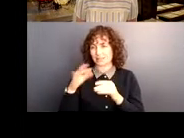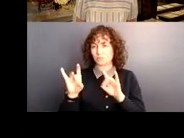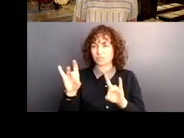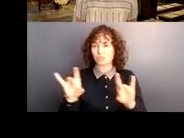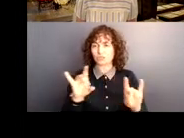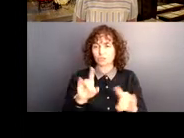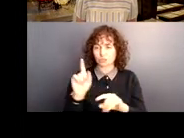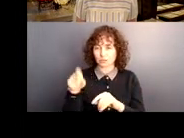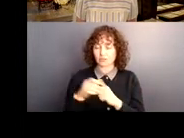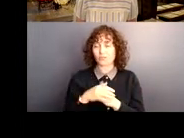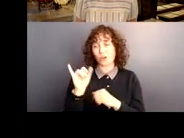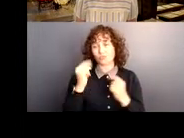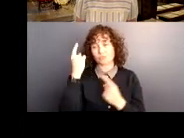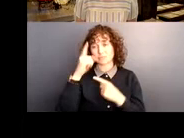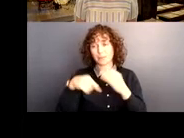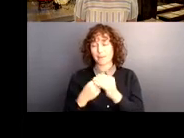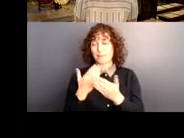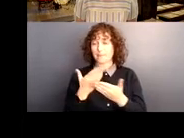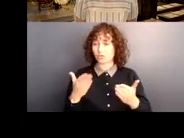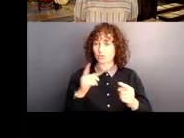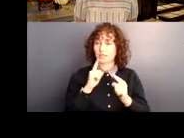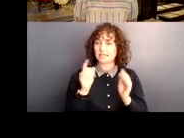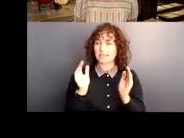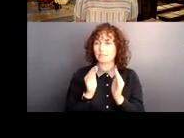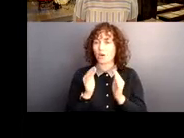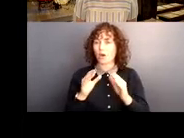And you might consider placing materials and small section bins at each table